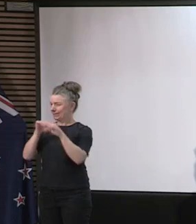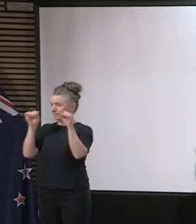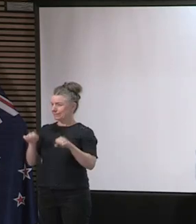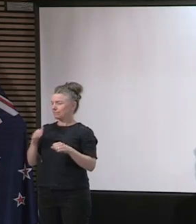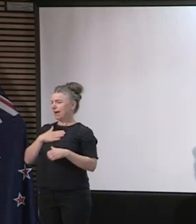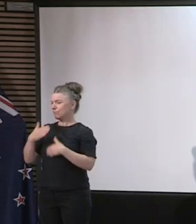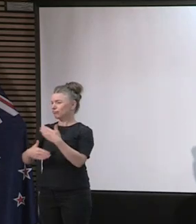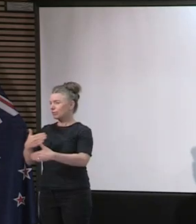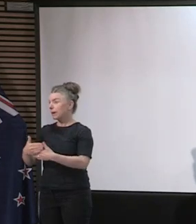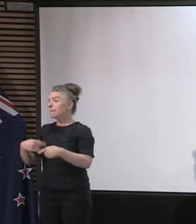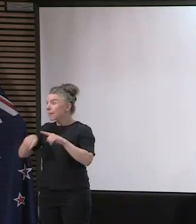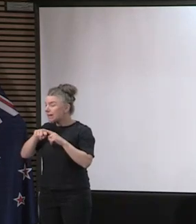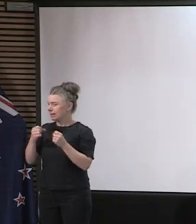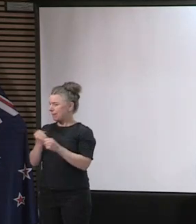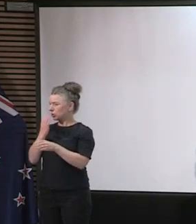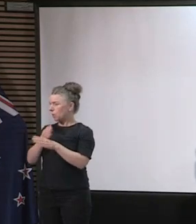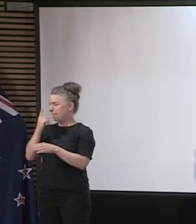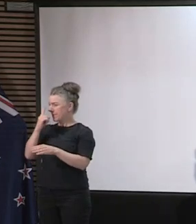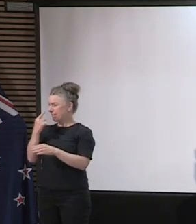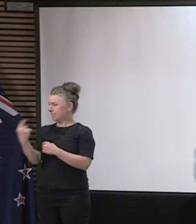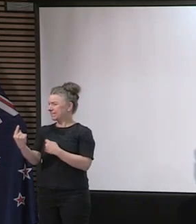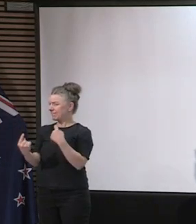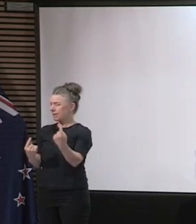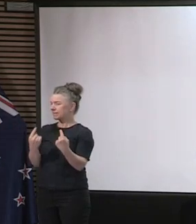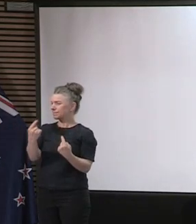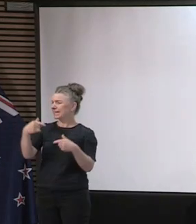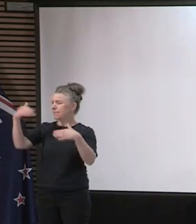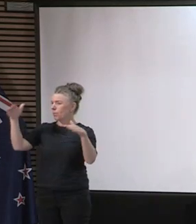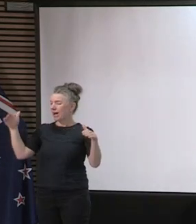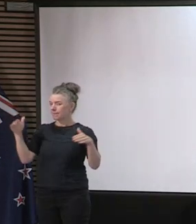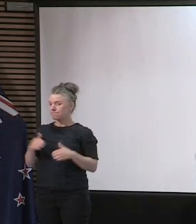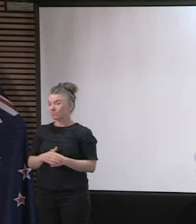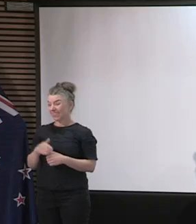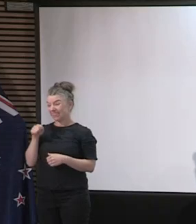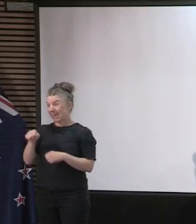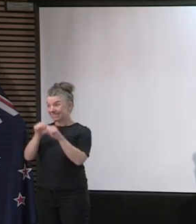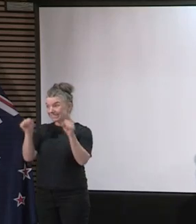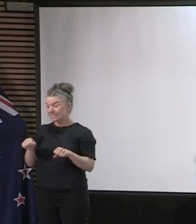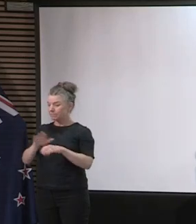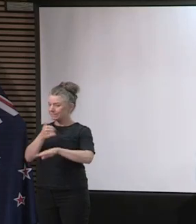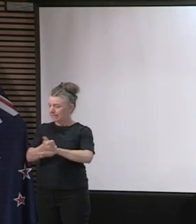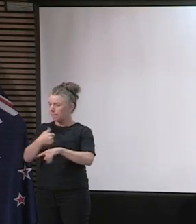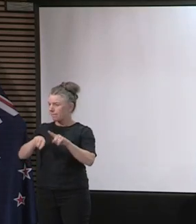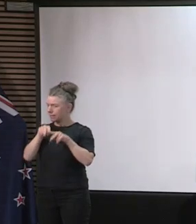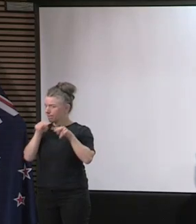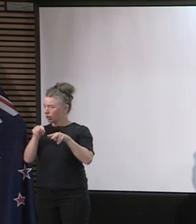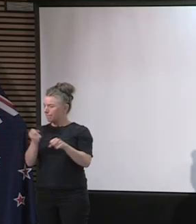that's the sort of end-to-end process. And then make sure they are staying in self-isolation. That is the